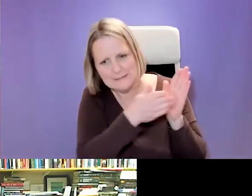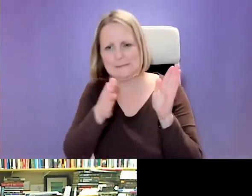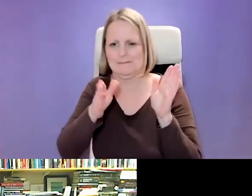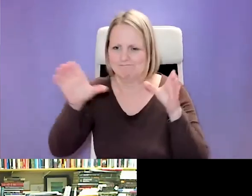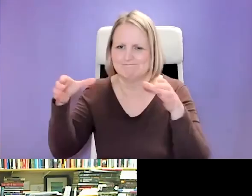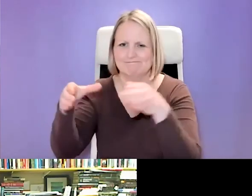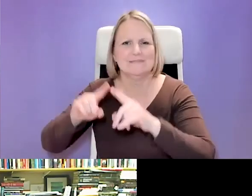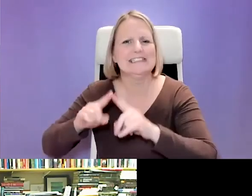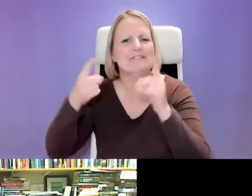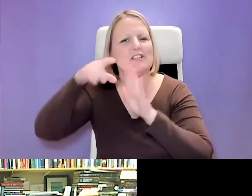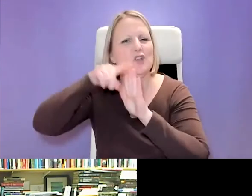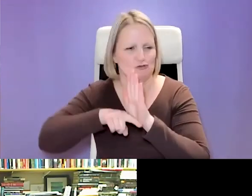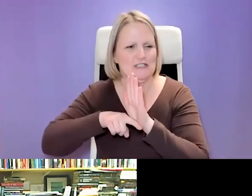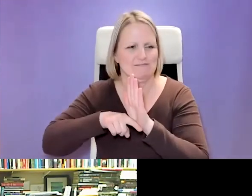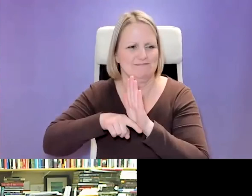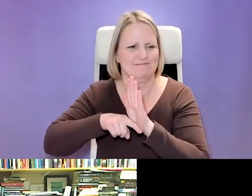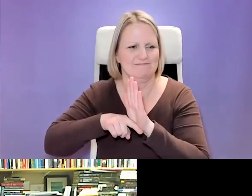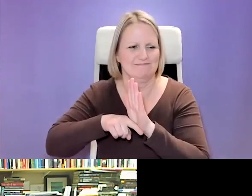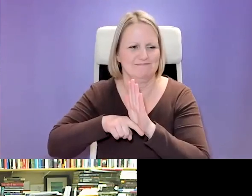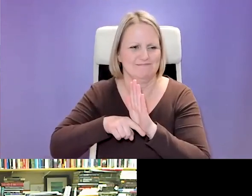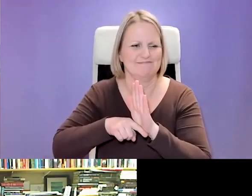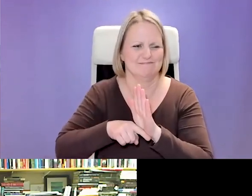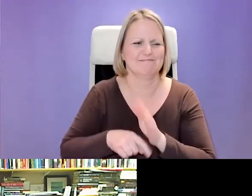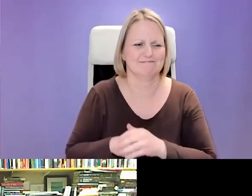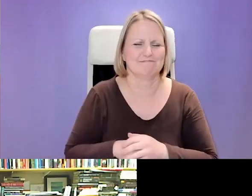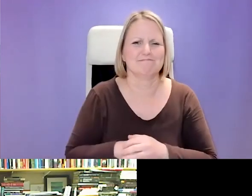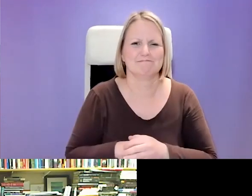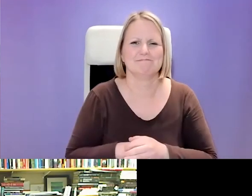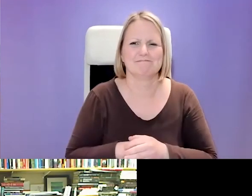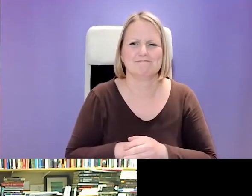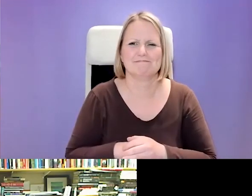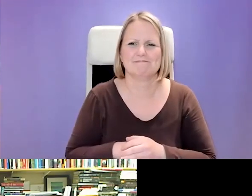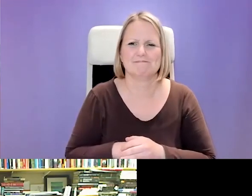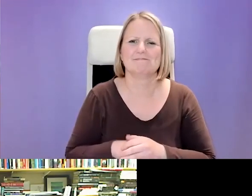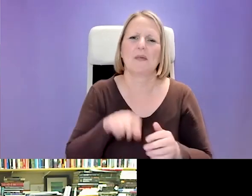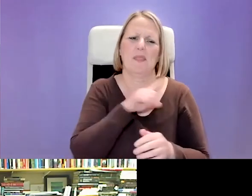the reason I'm really appreciative of her paper and the chance to have this discussion is that